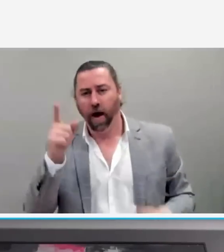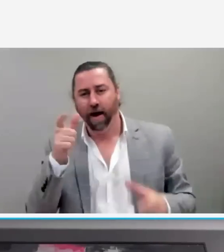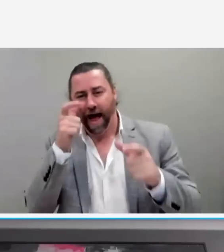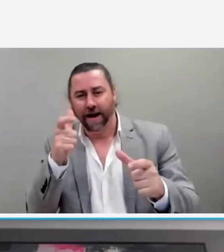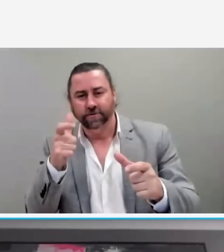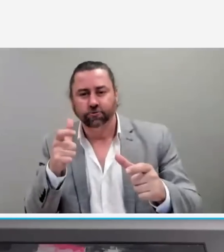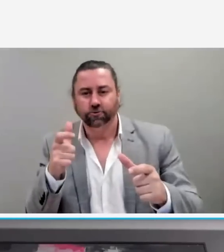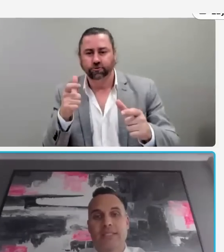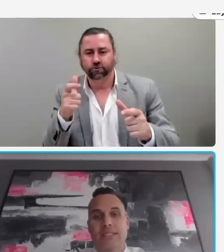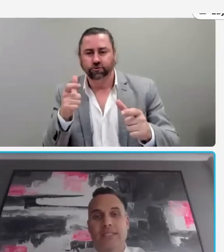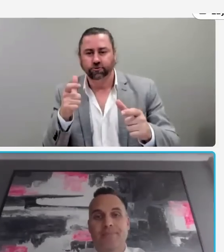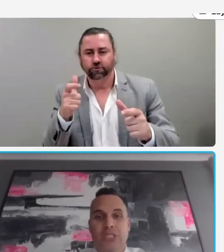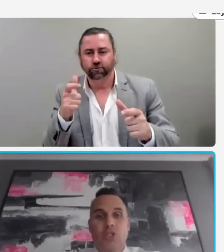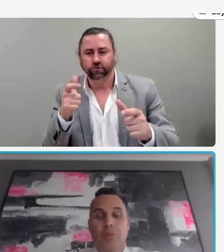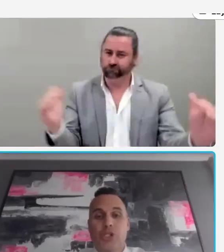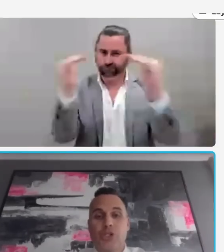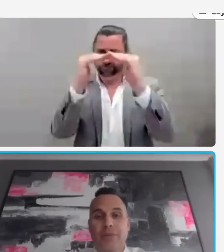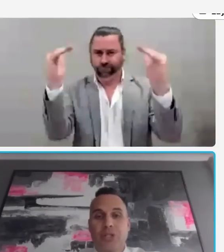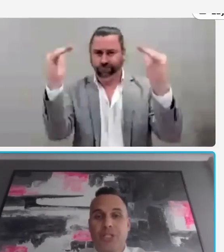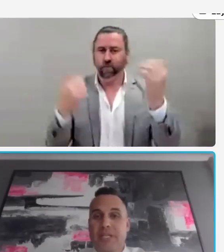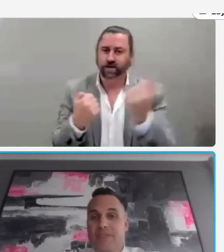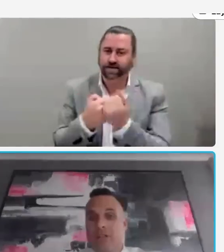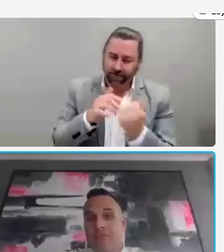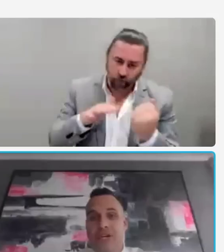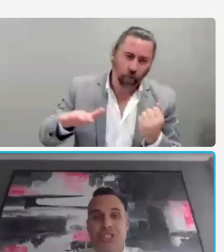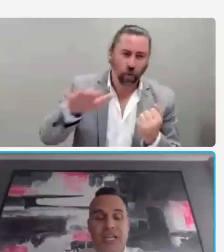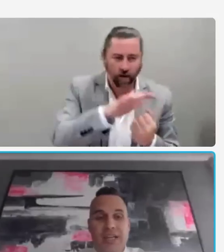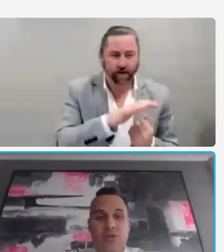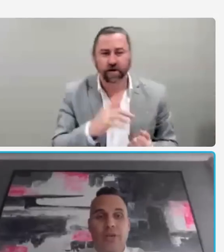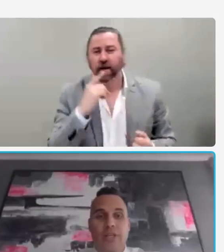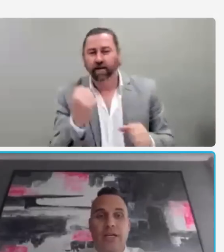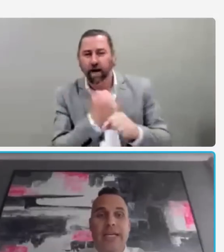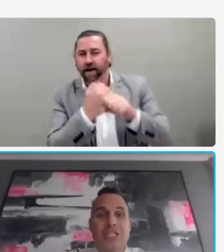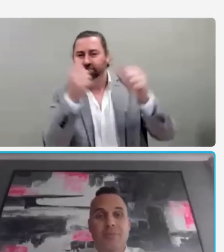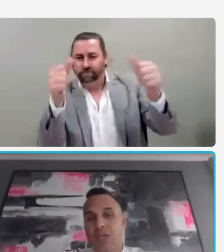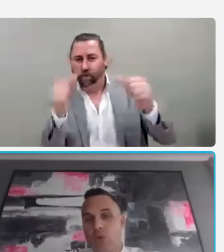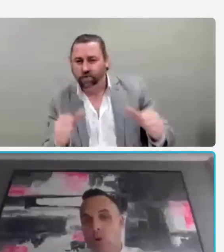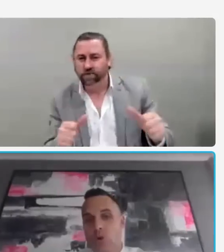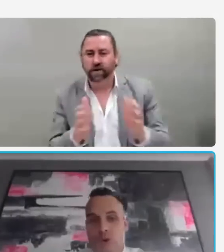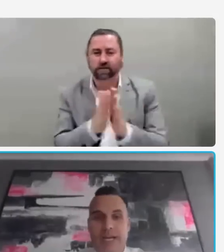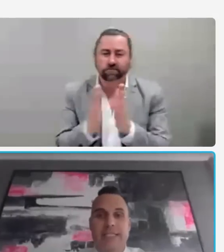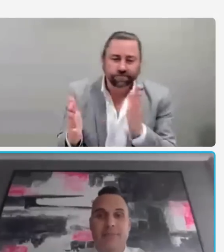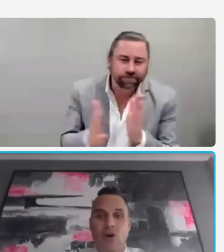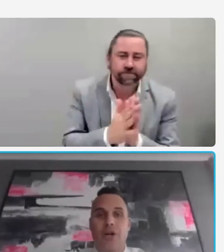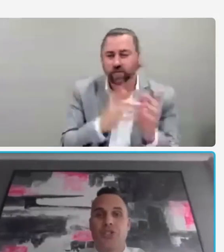everyone's business. So promotional imagery has been developed for each standard with each speaking to older Australians,